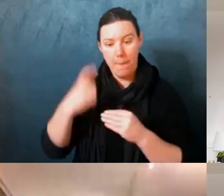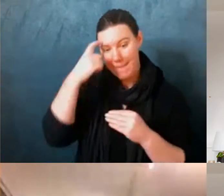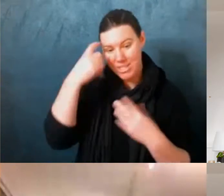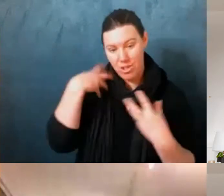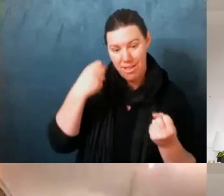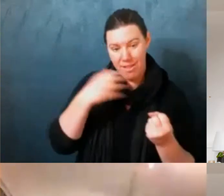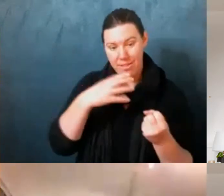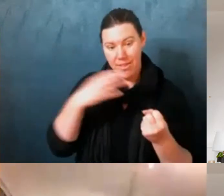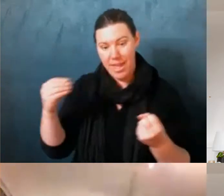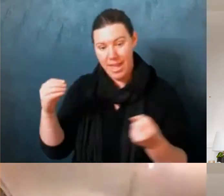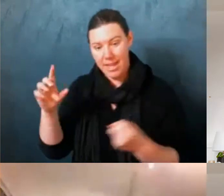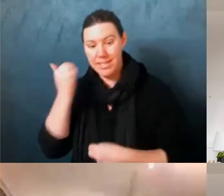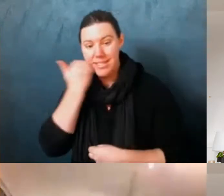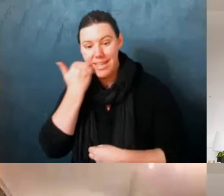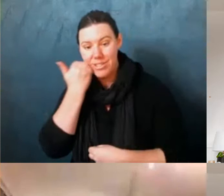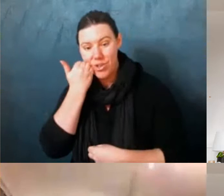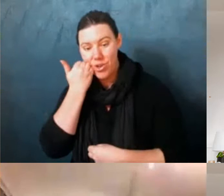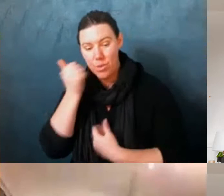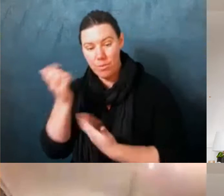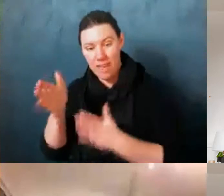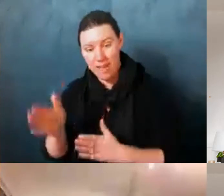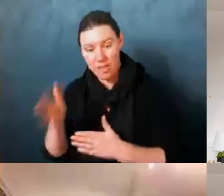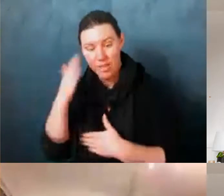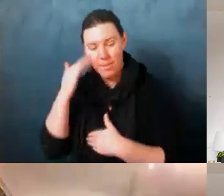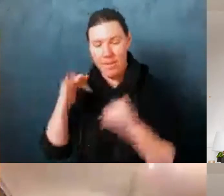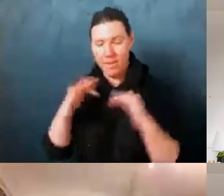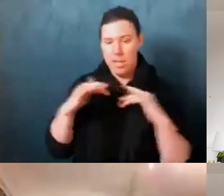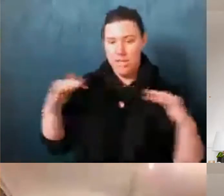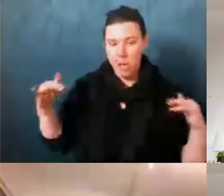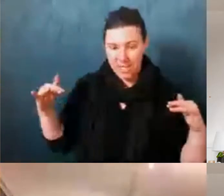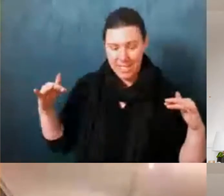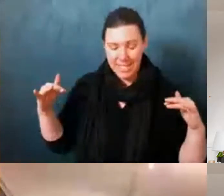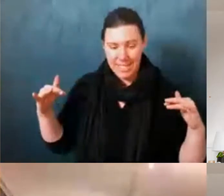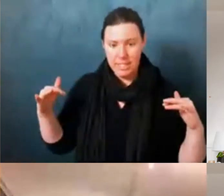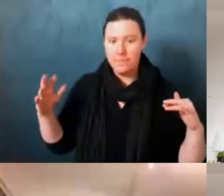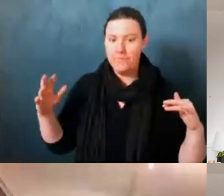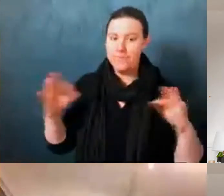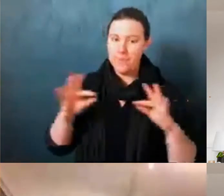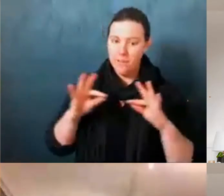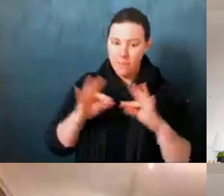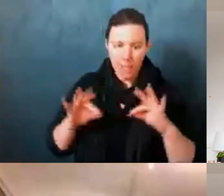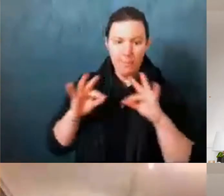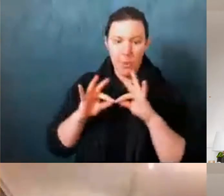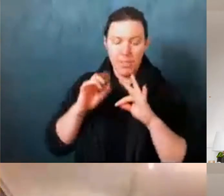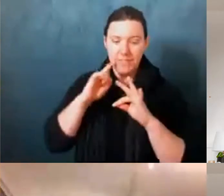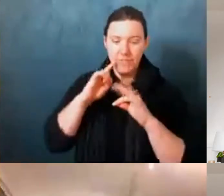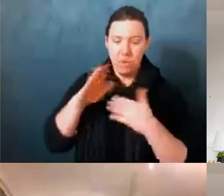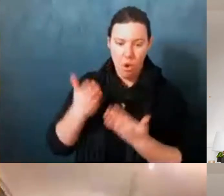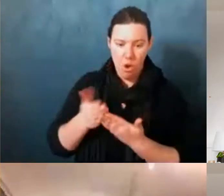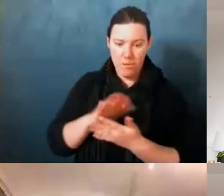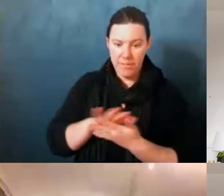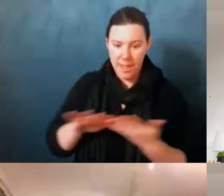because diversity is so important in all aspects of things. So that's what we're doing at Delta,